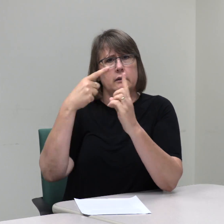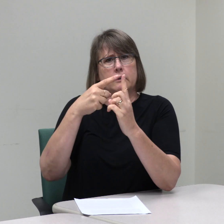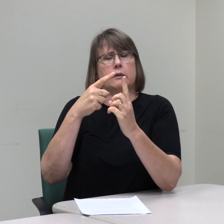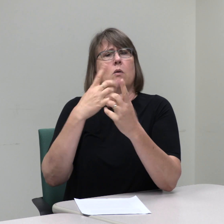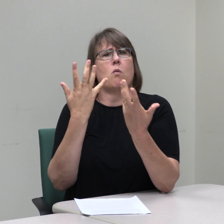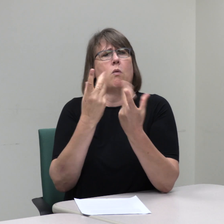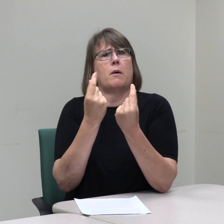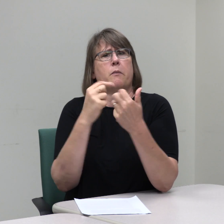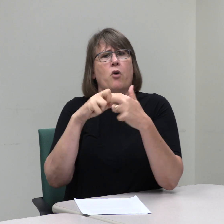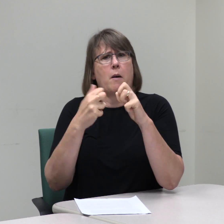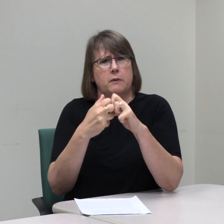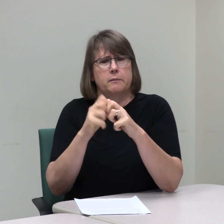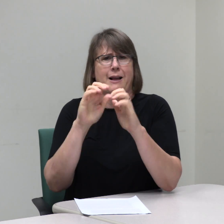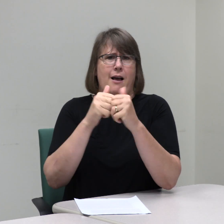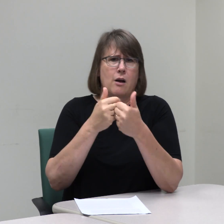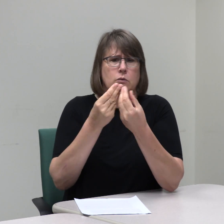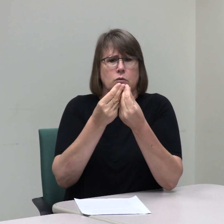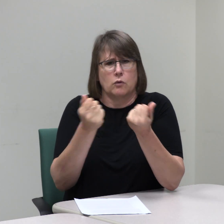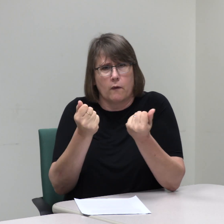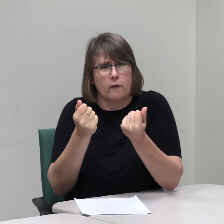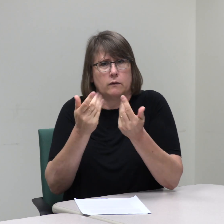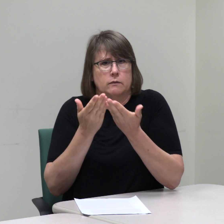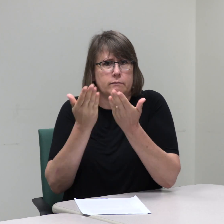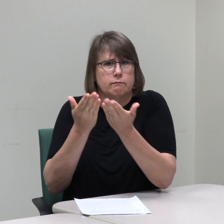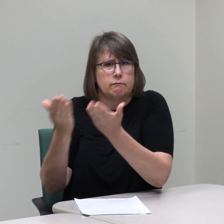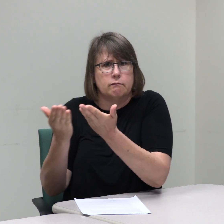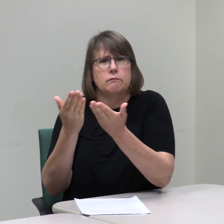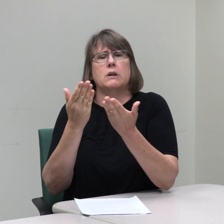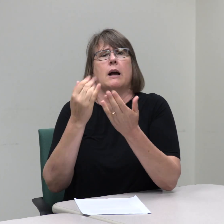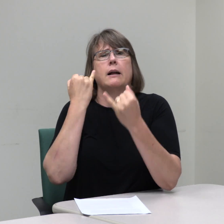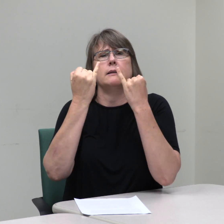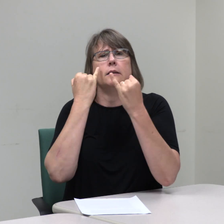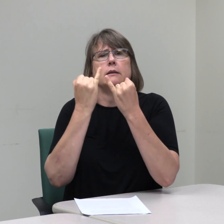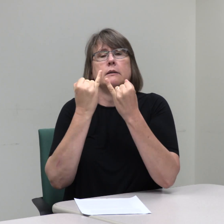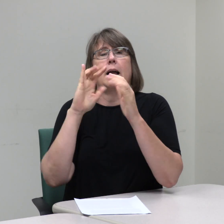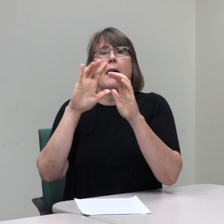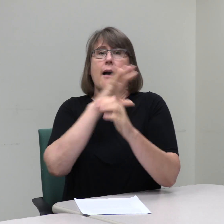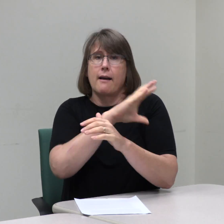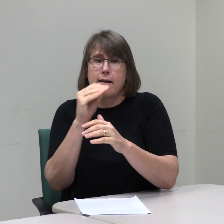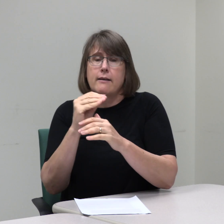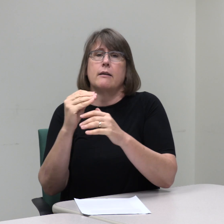identifying the issues and discussing solutions.